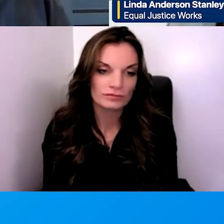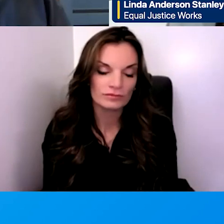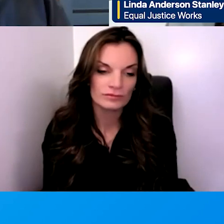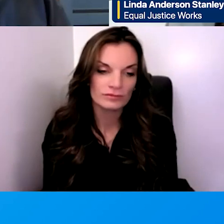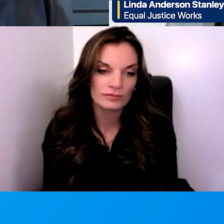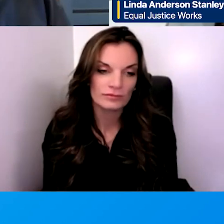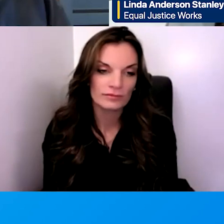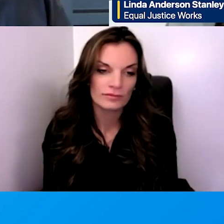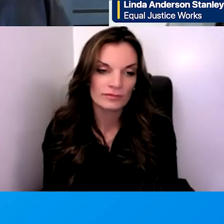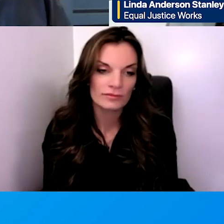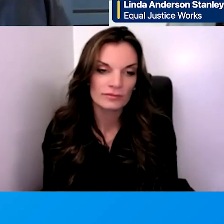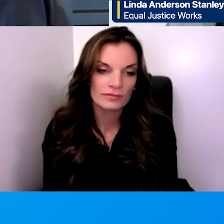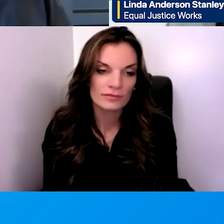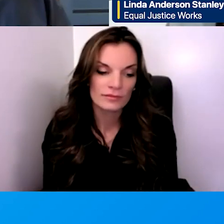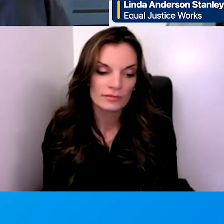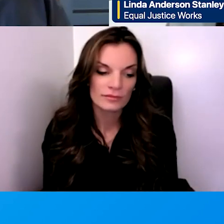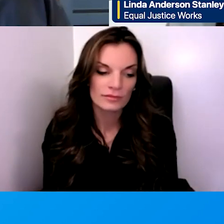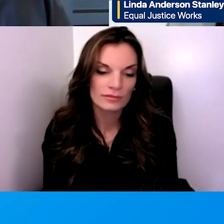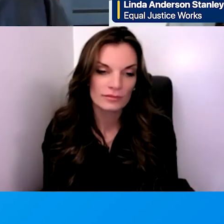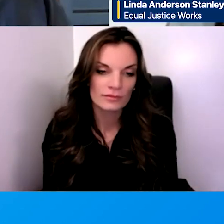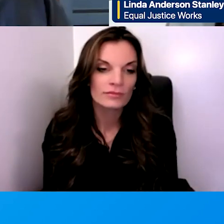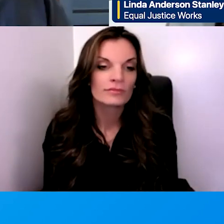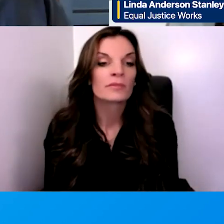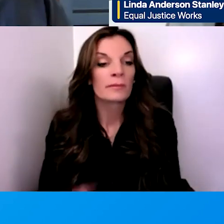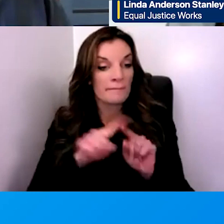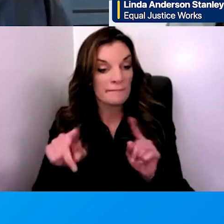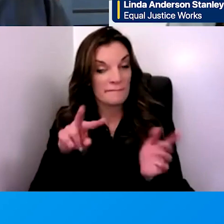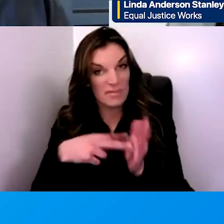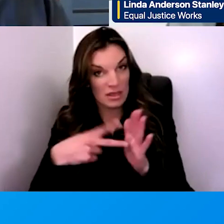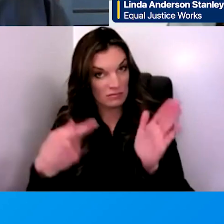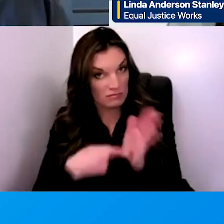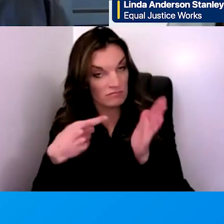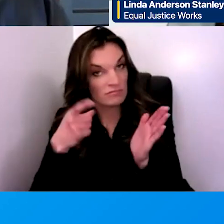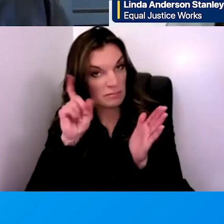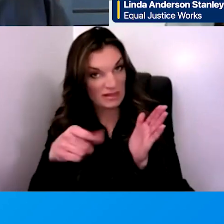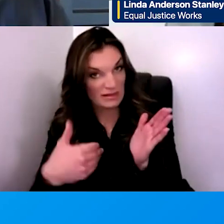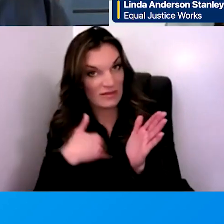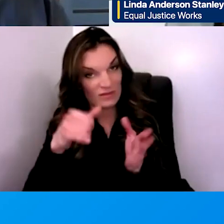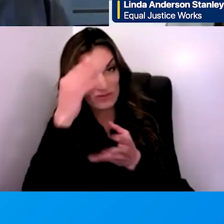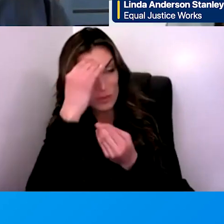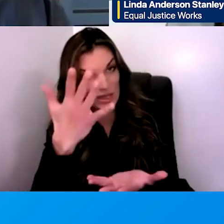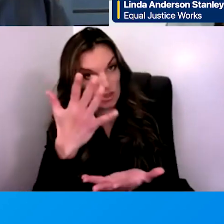But you don't actually need that to be able to do the work. And looking for more inclusivity.